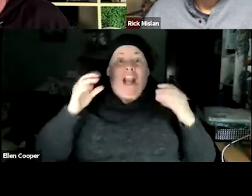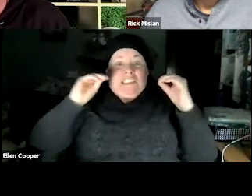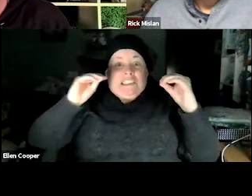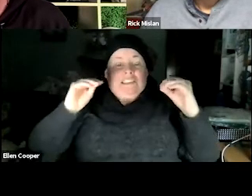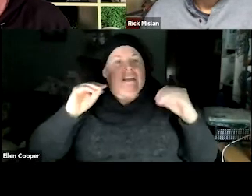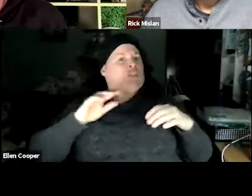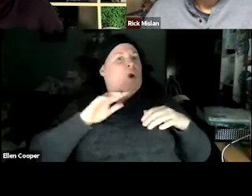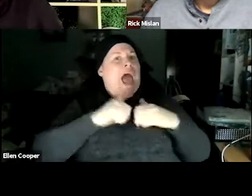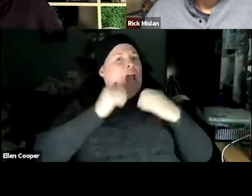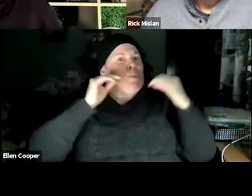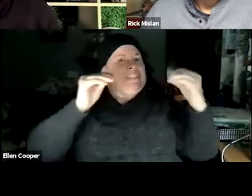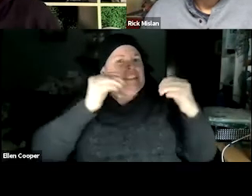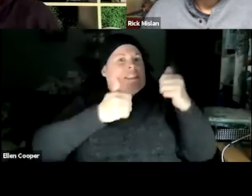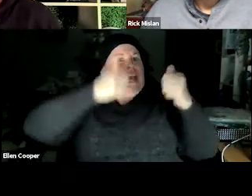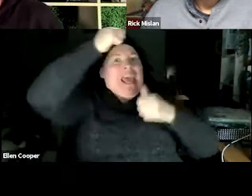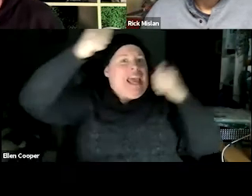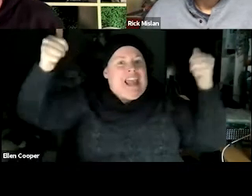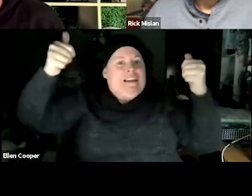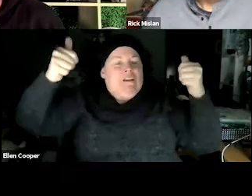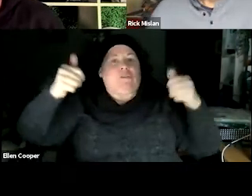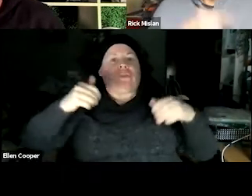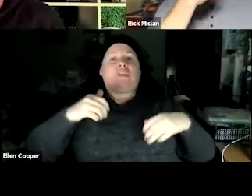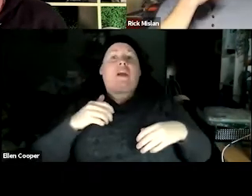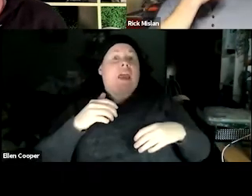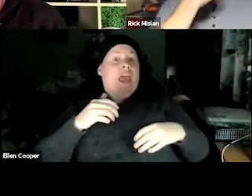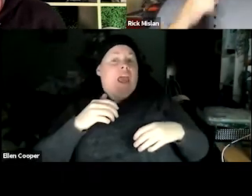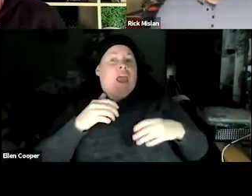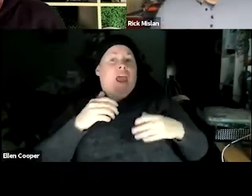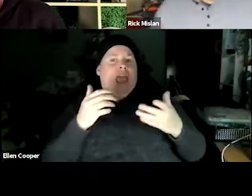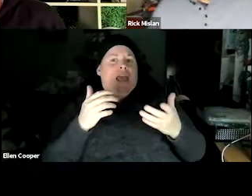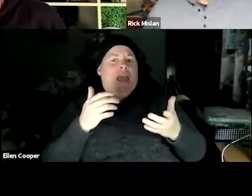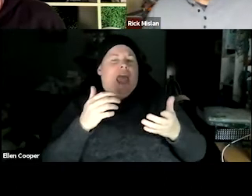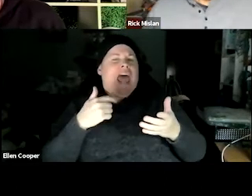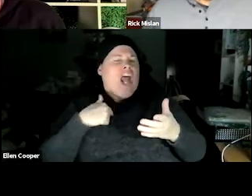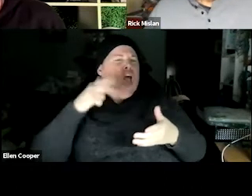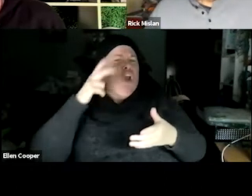CalebBarlow: As well as security teams operate better and I had heard about this concept of a